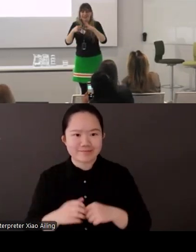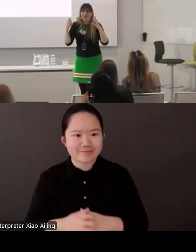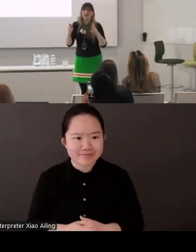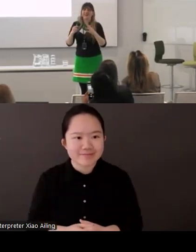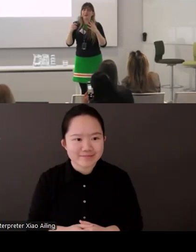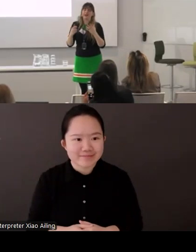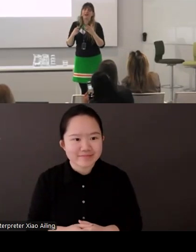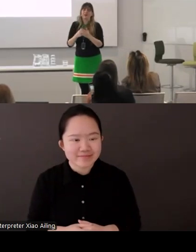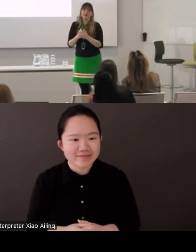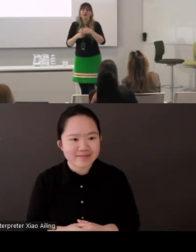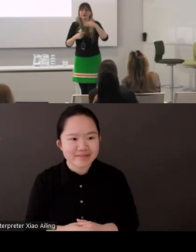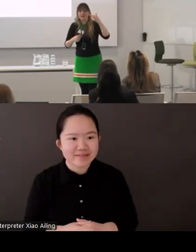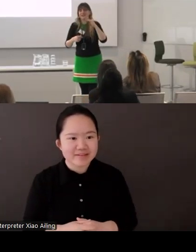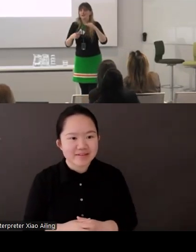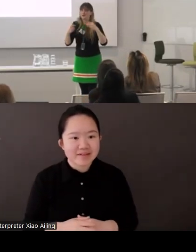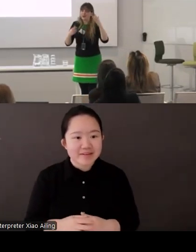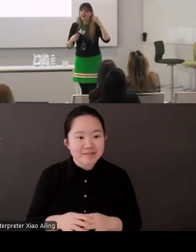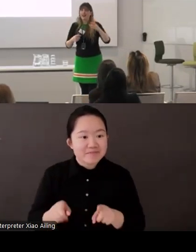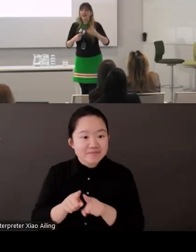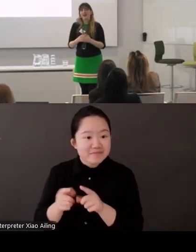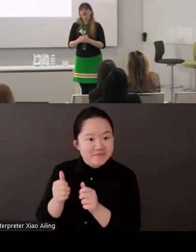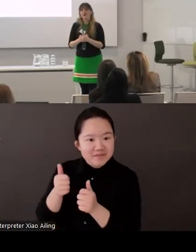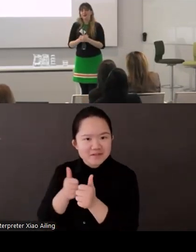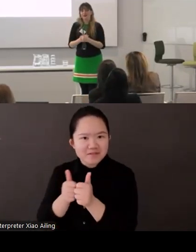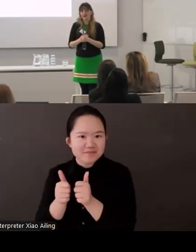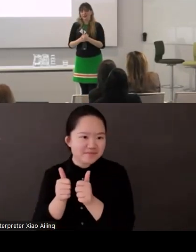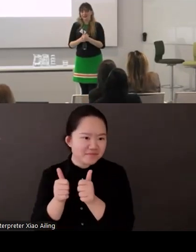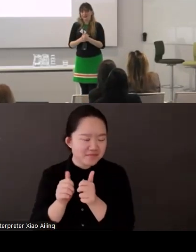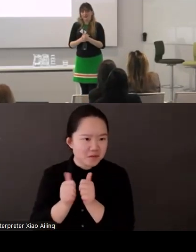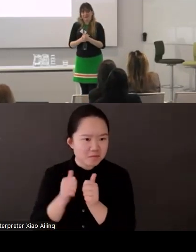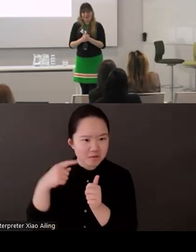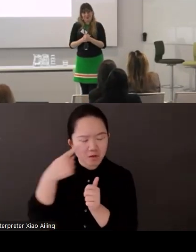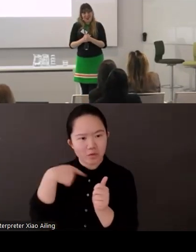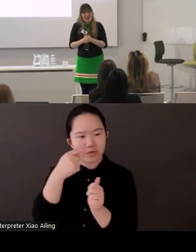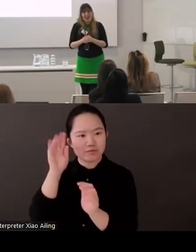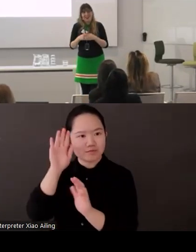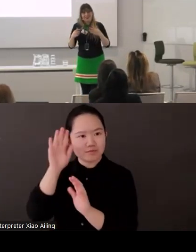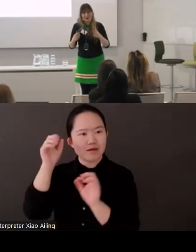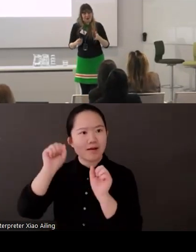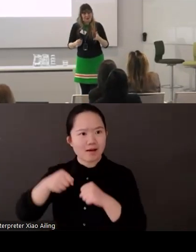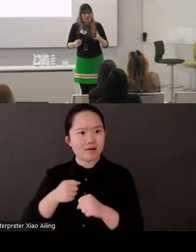whole idea we have of who is the best and who's, who can be included in that stuff. Like that, I think maybe I'll stop now,